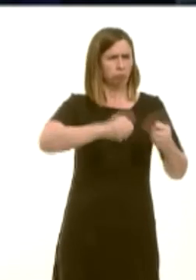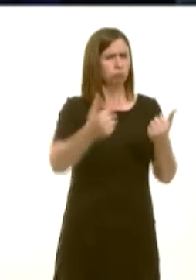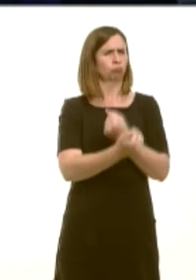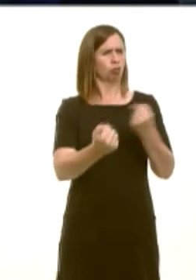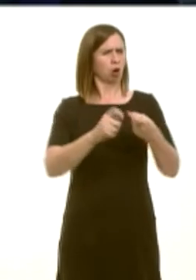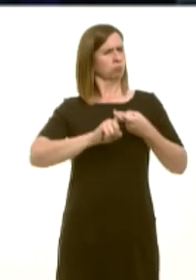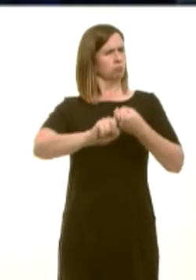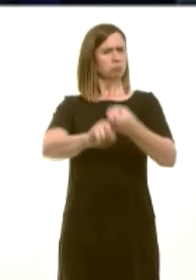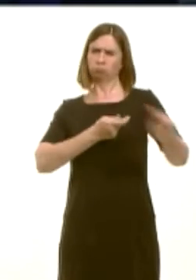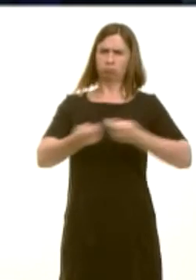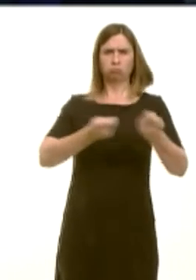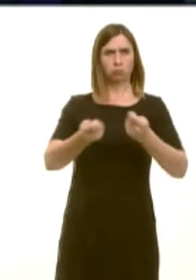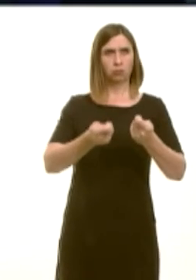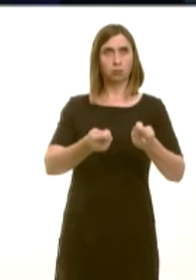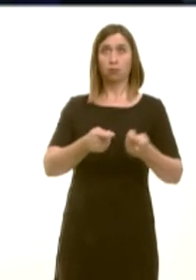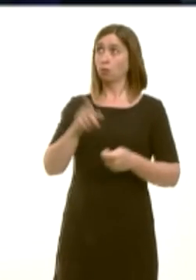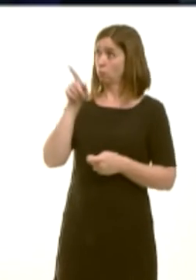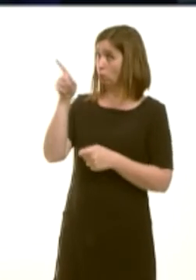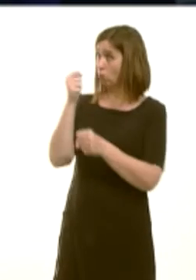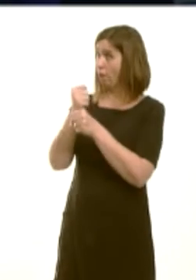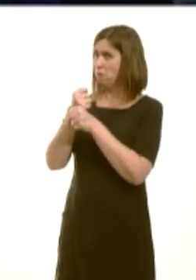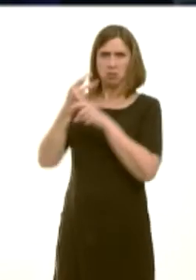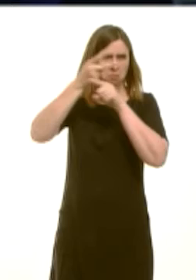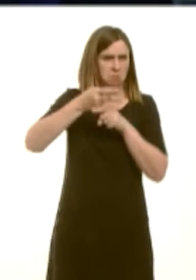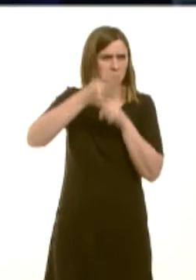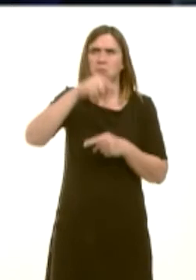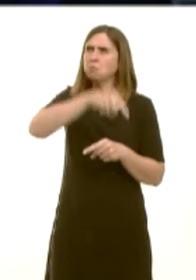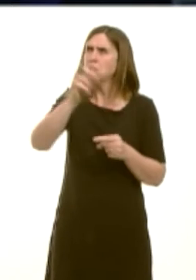Government doing to ensure that there are governance structures in existence that will